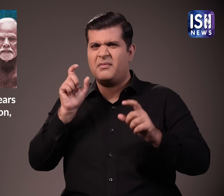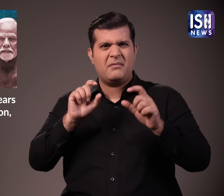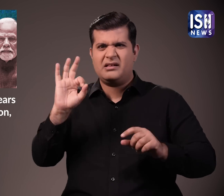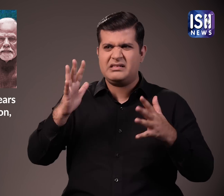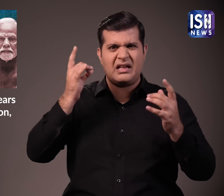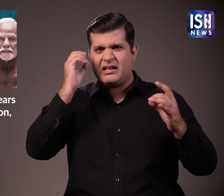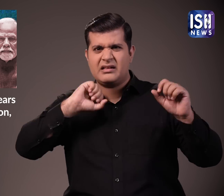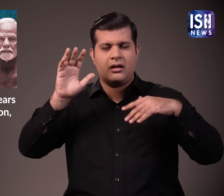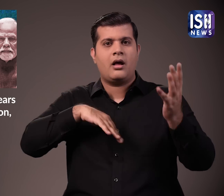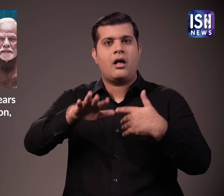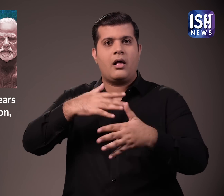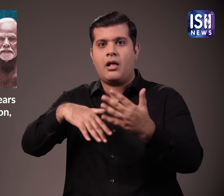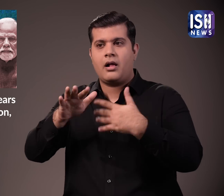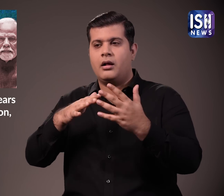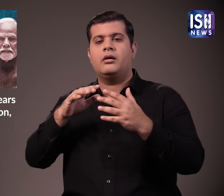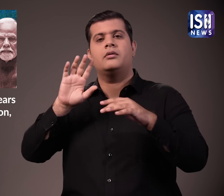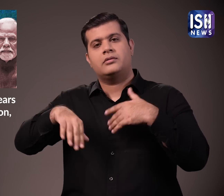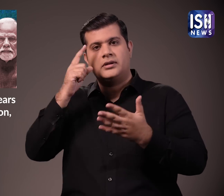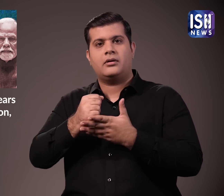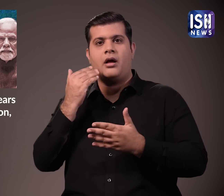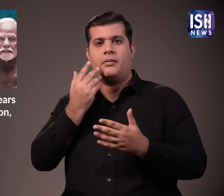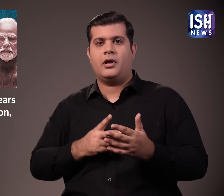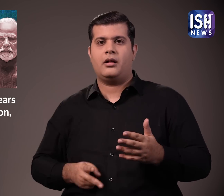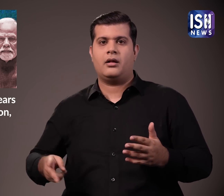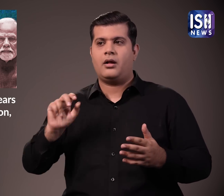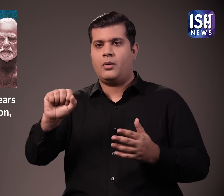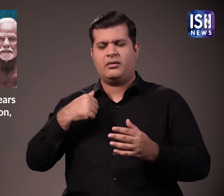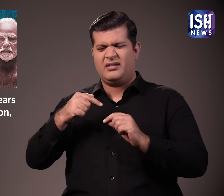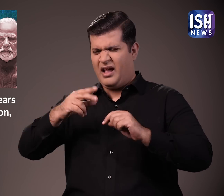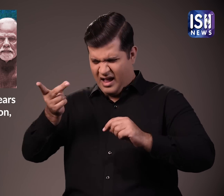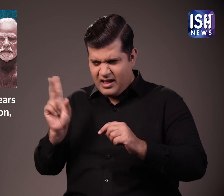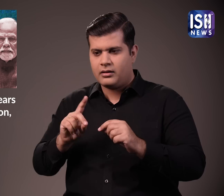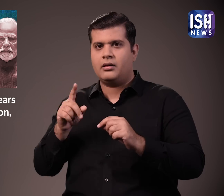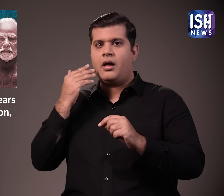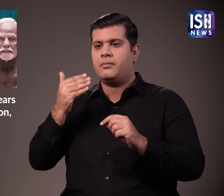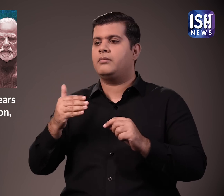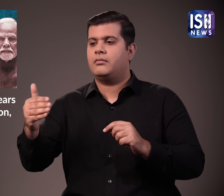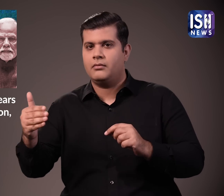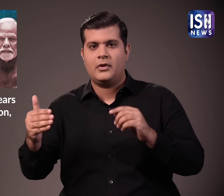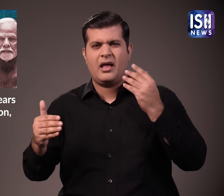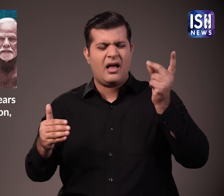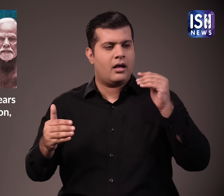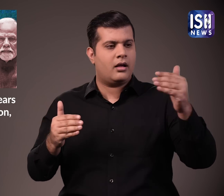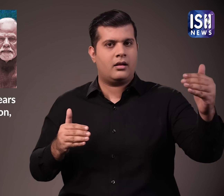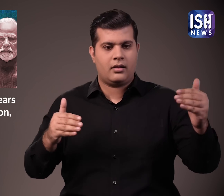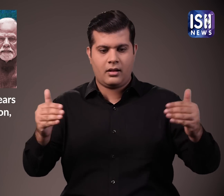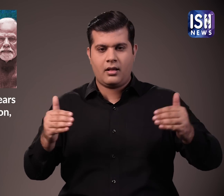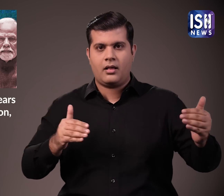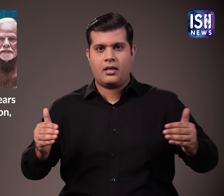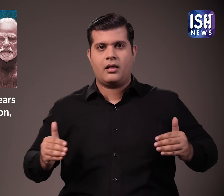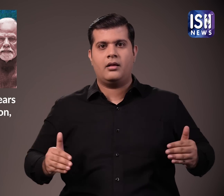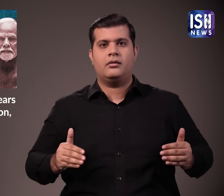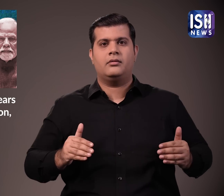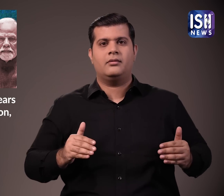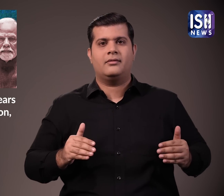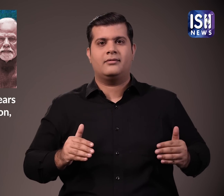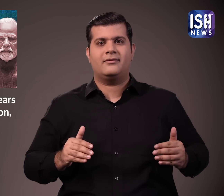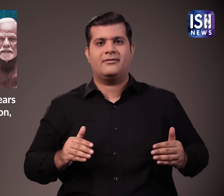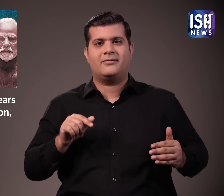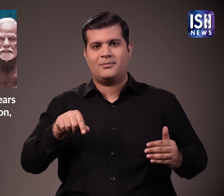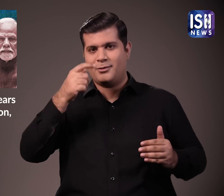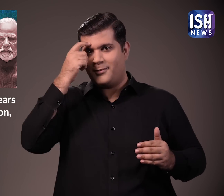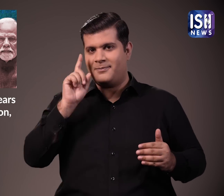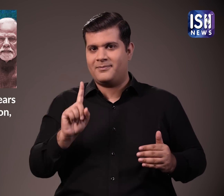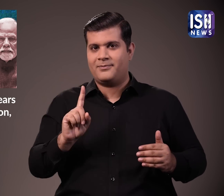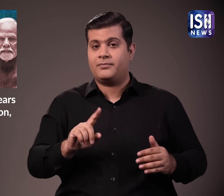There was chaos and protests, which broke the polling cycle, resulting in elections being held in different years.